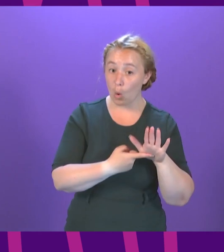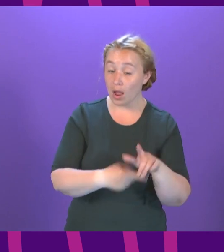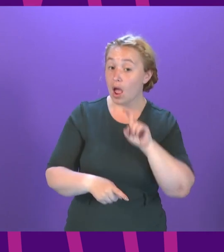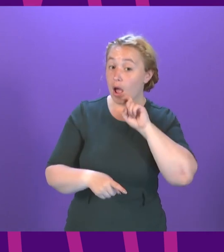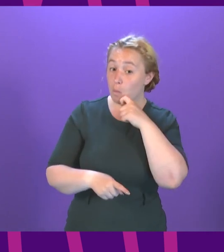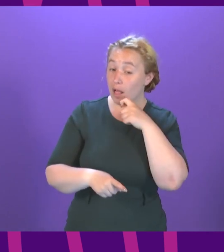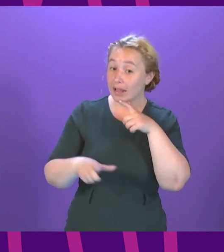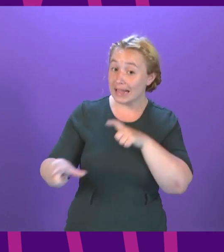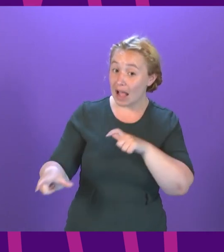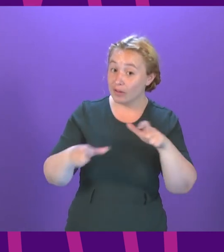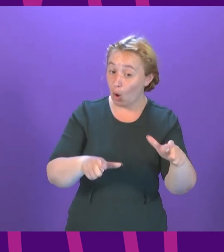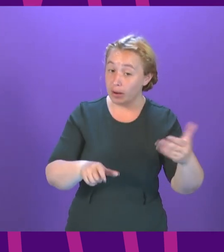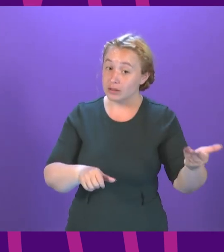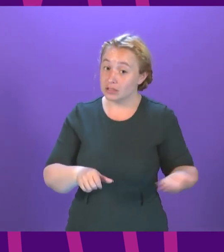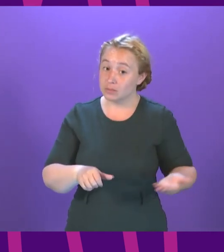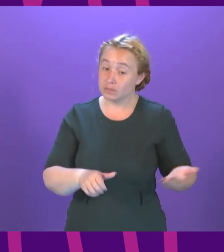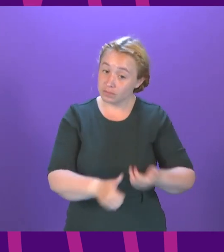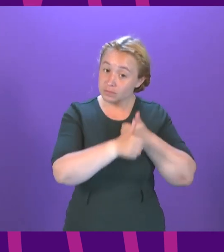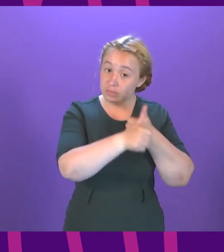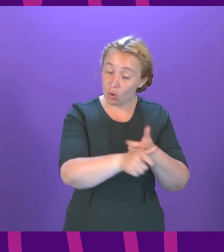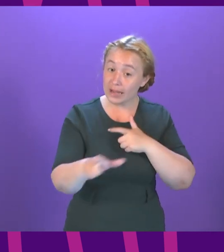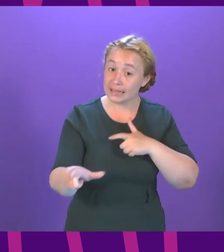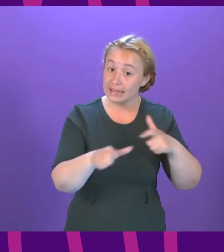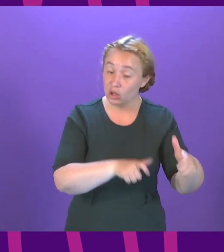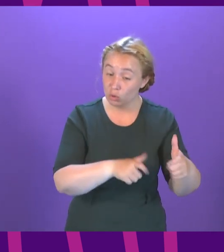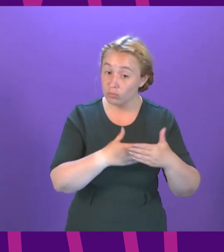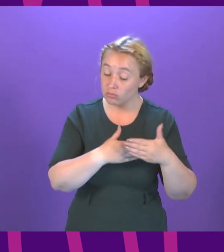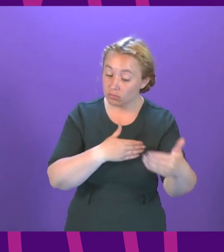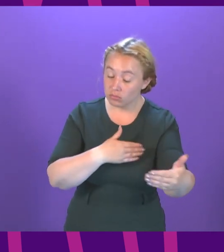for business support to be made available for as long as restrictions are required?